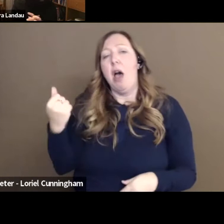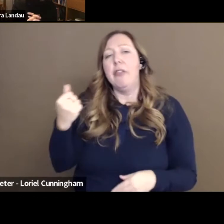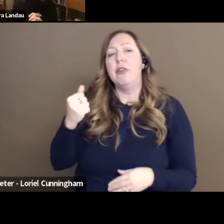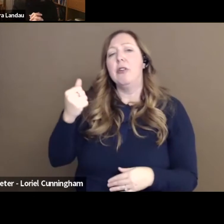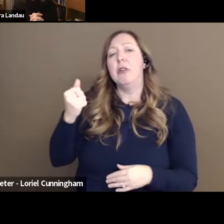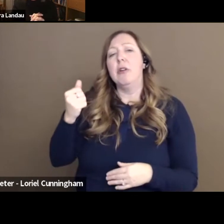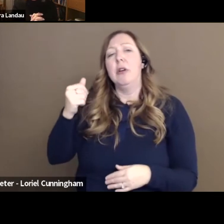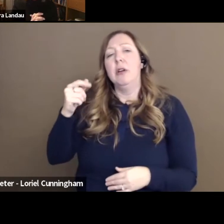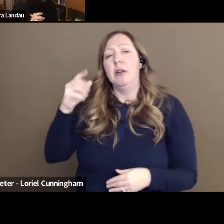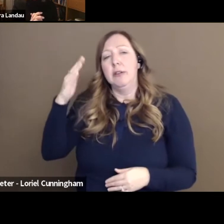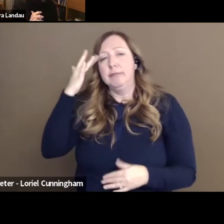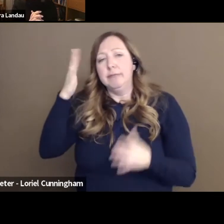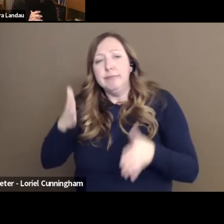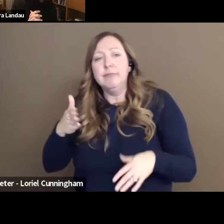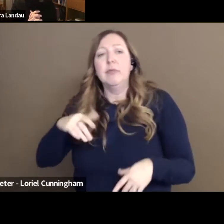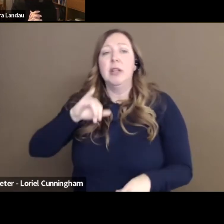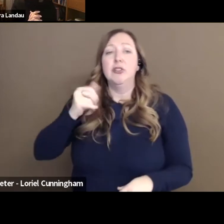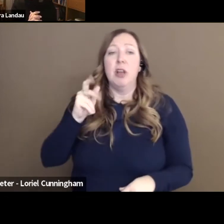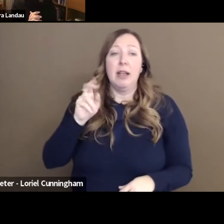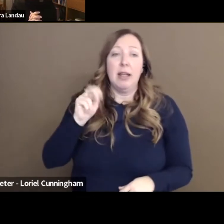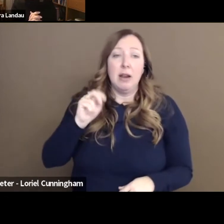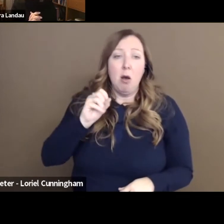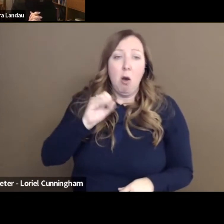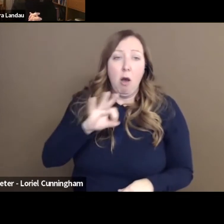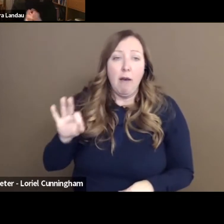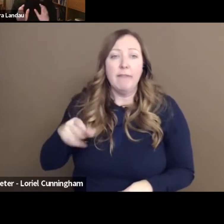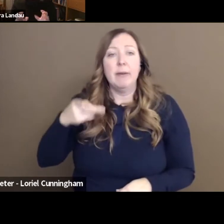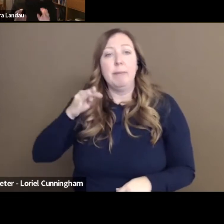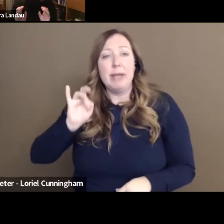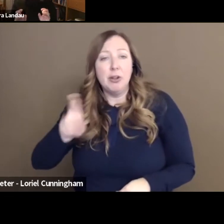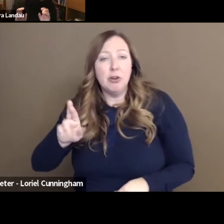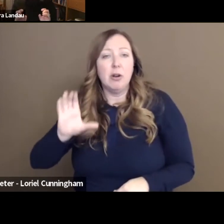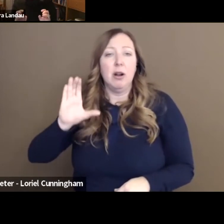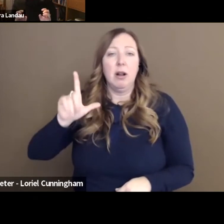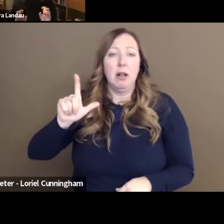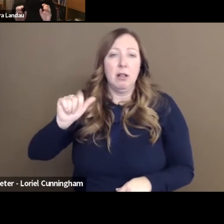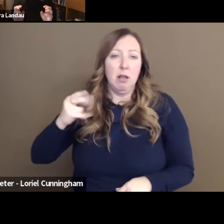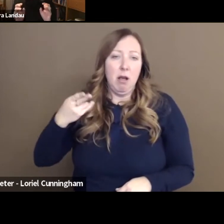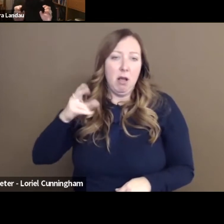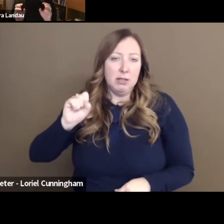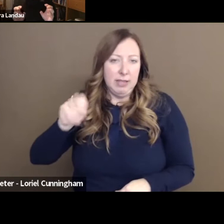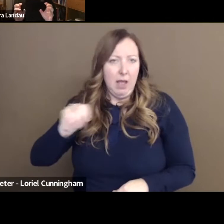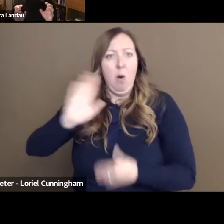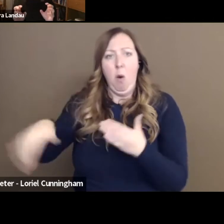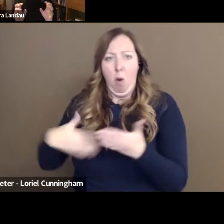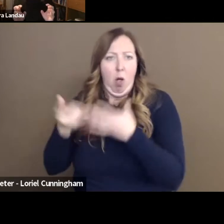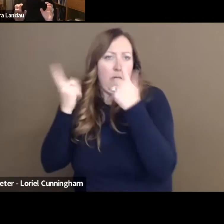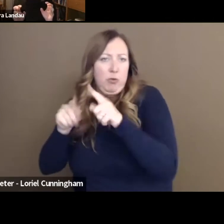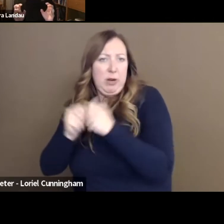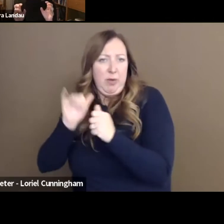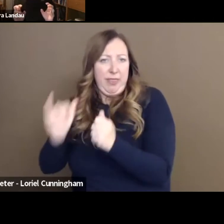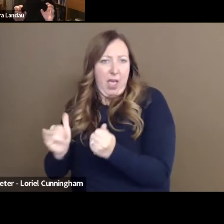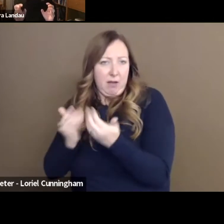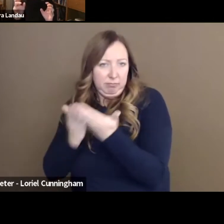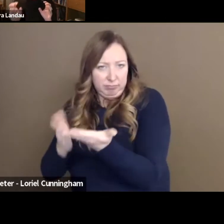harold claussen and the focus here is on domain specificity that the particular things